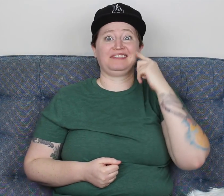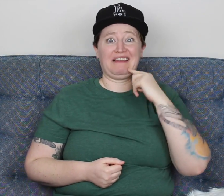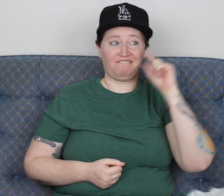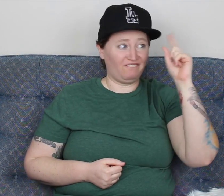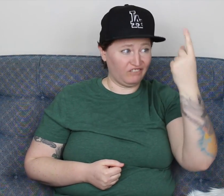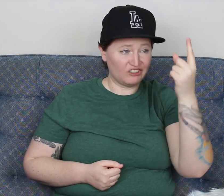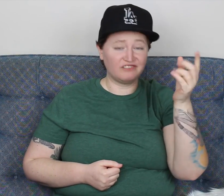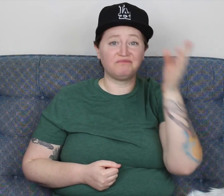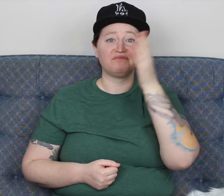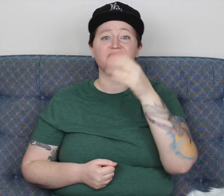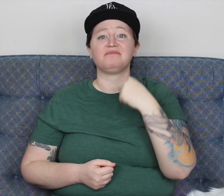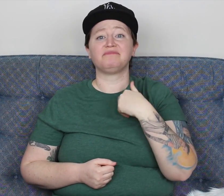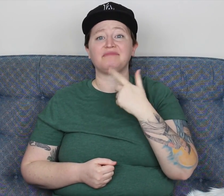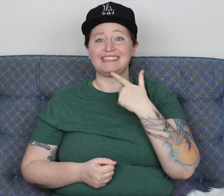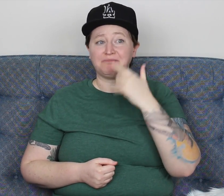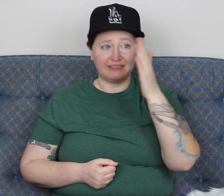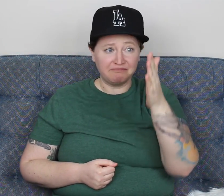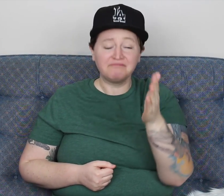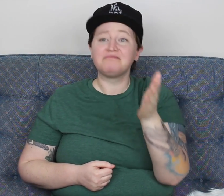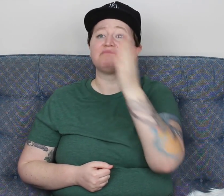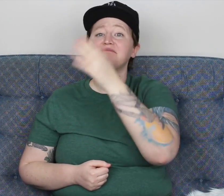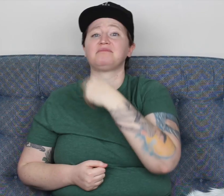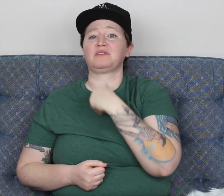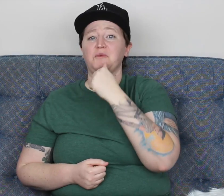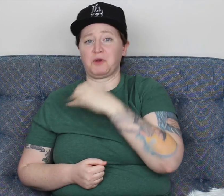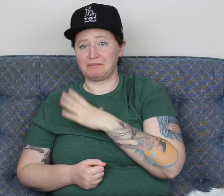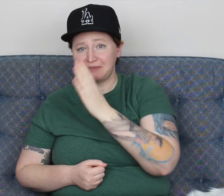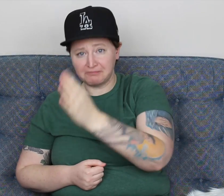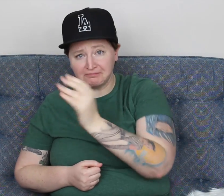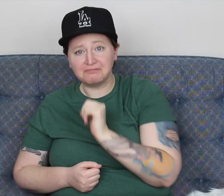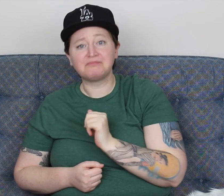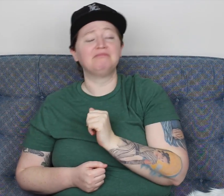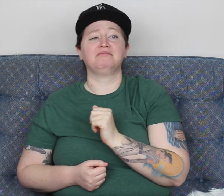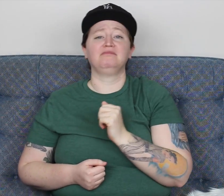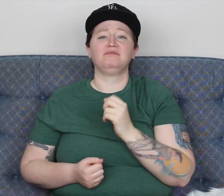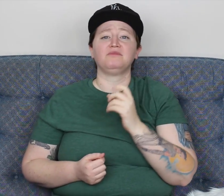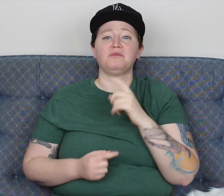"I'm Deaf and then I'm a lesbian and then I'm a woman."